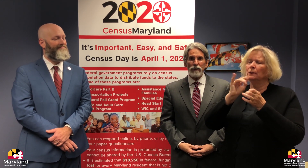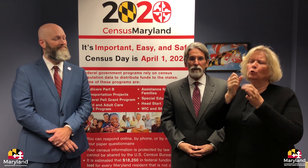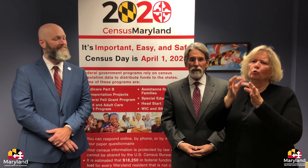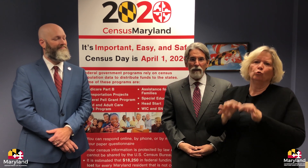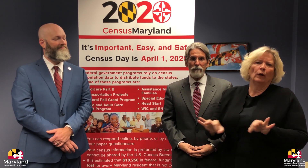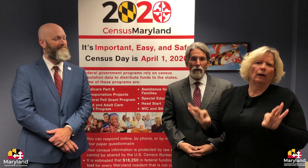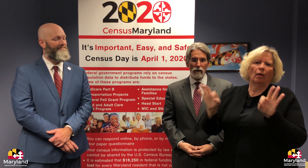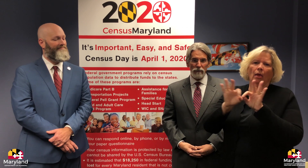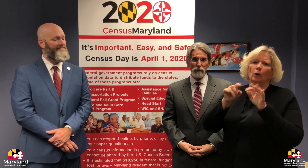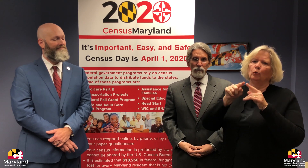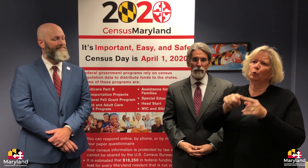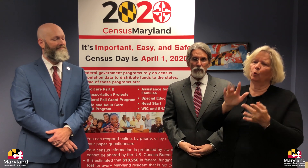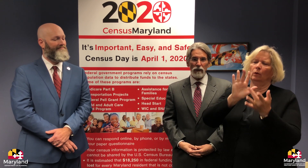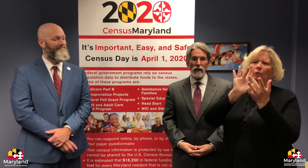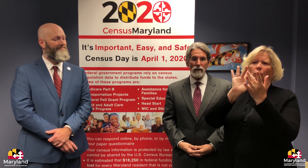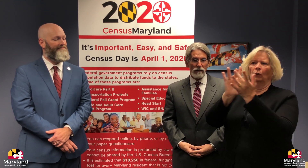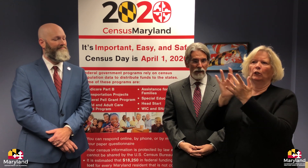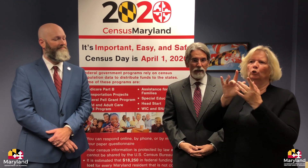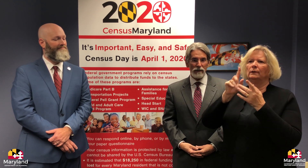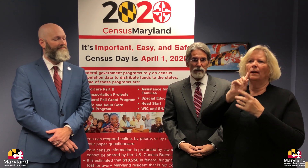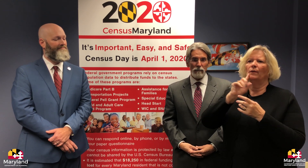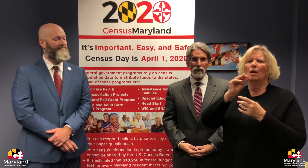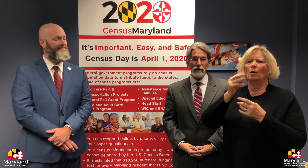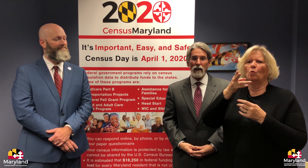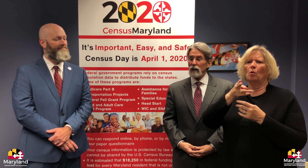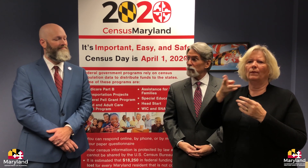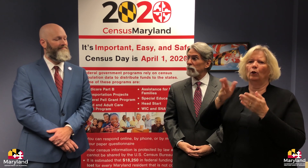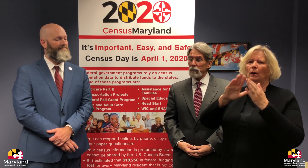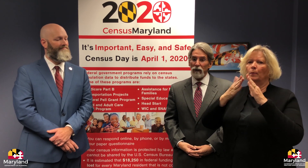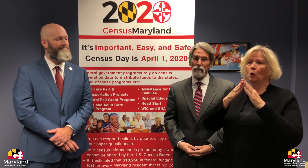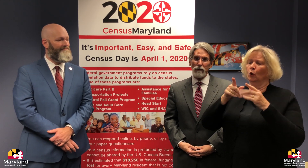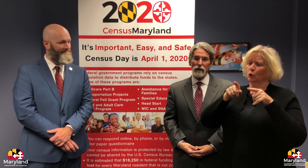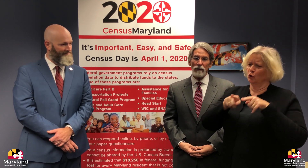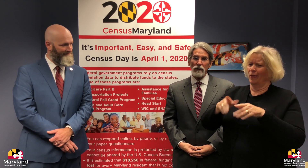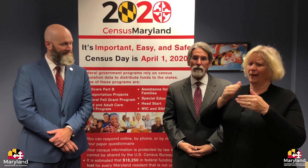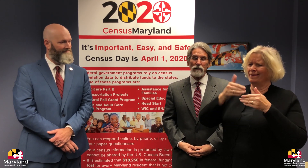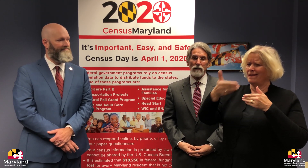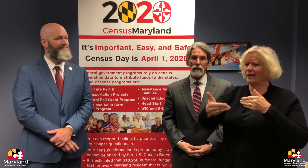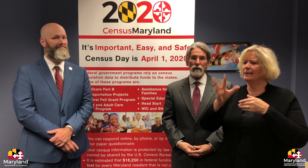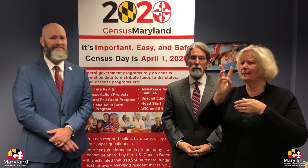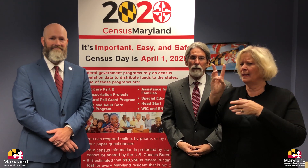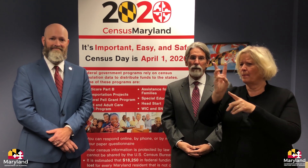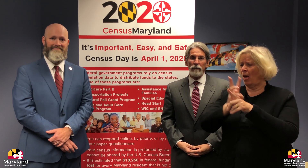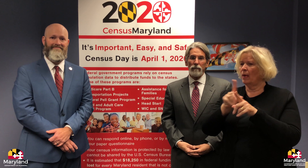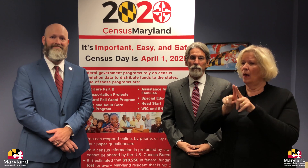the Deaf and hard-of-hearing community these next six months as we prepare for the Census